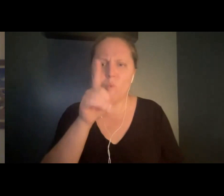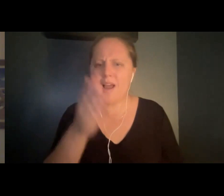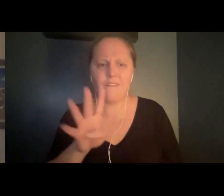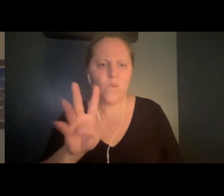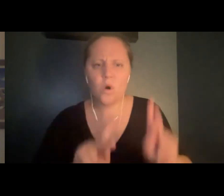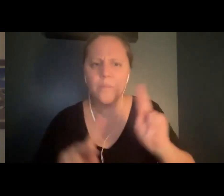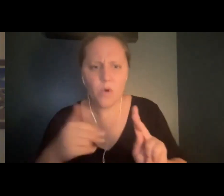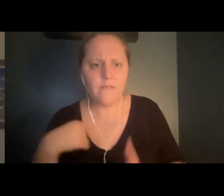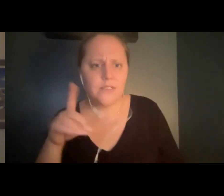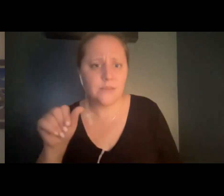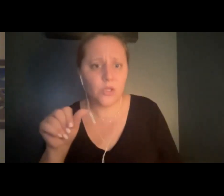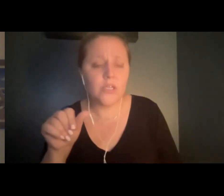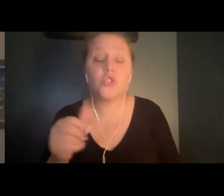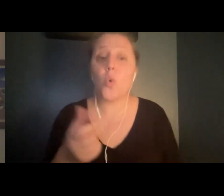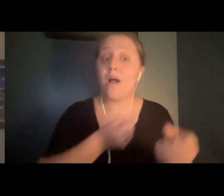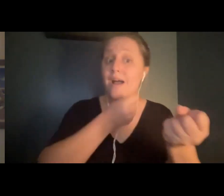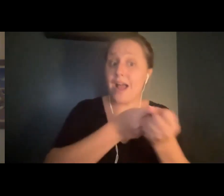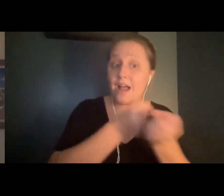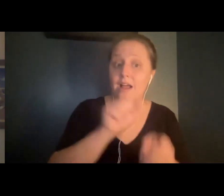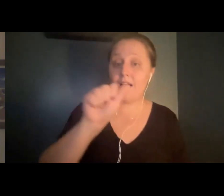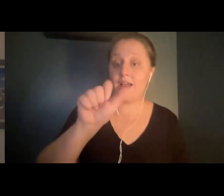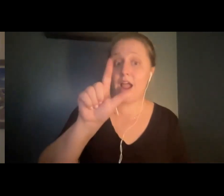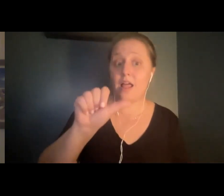allyship is really important to making sure that our world is more